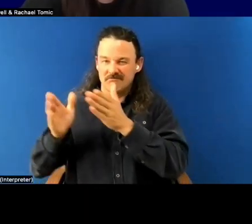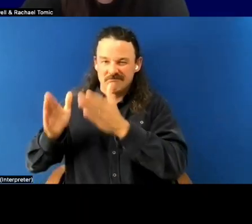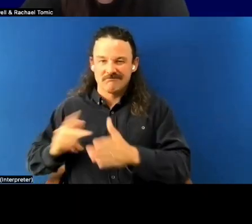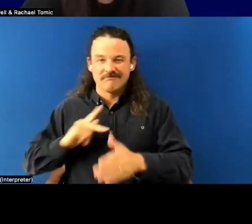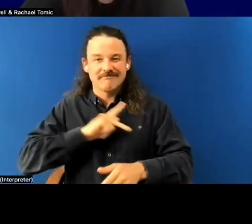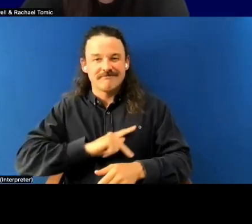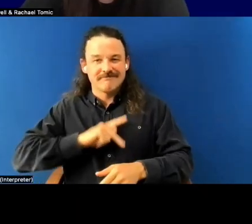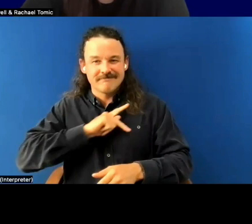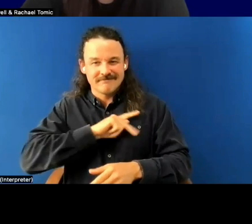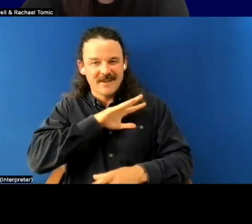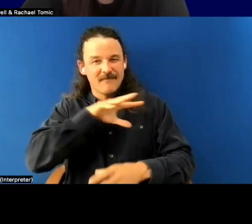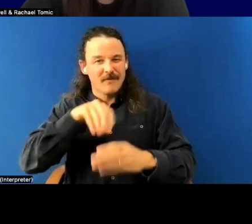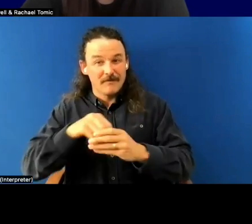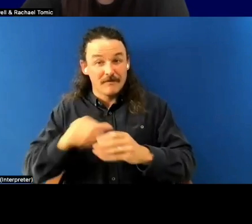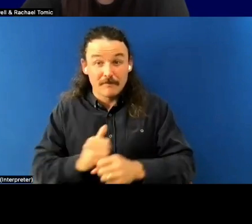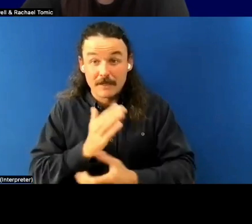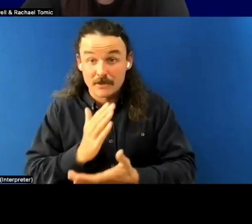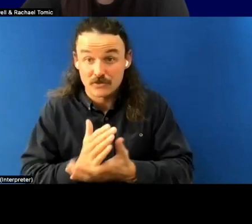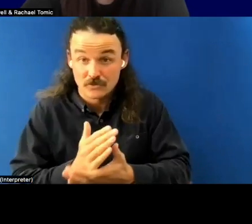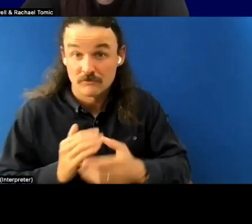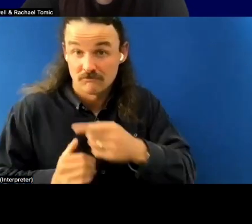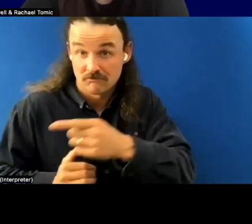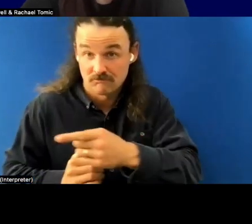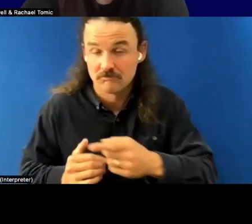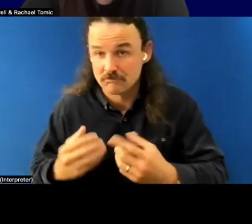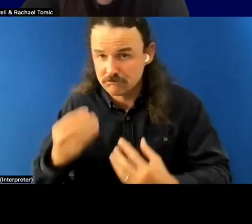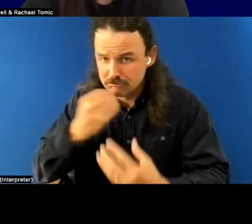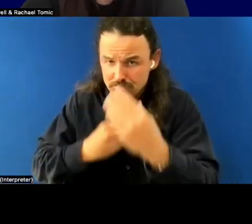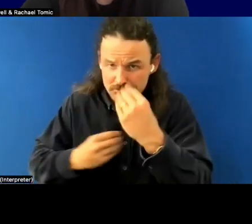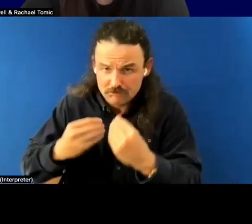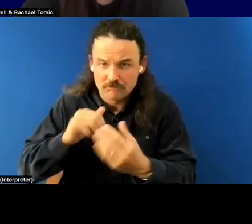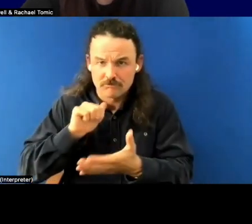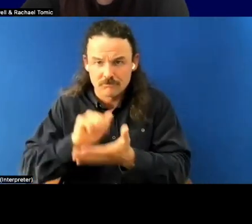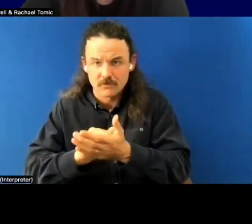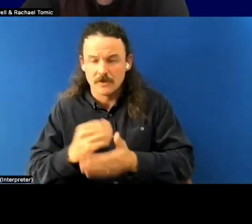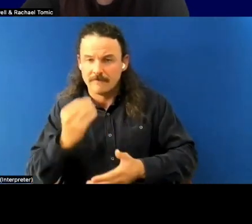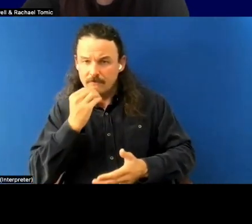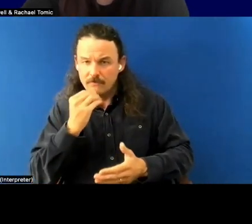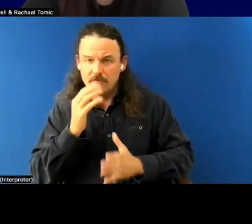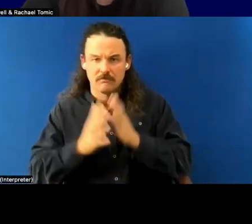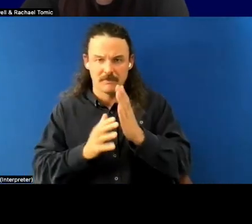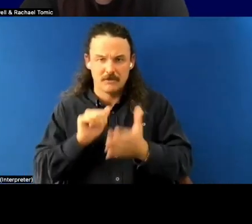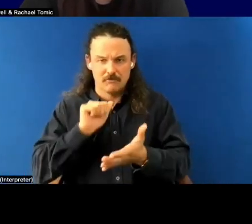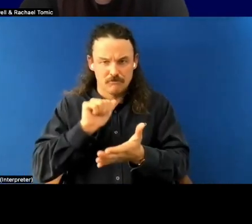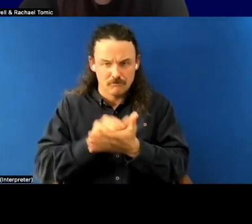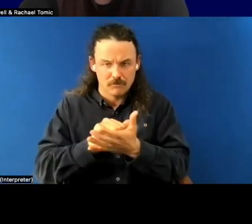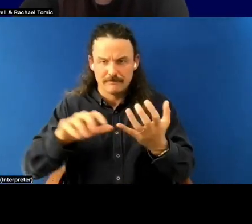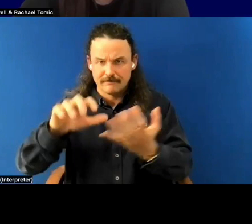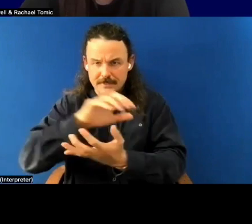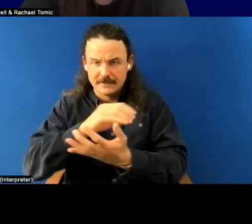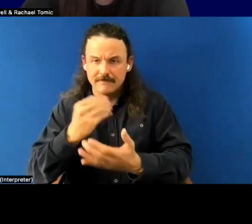that she needs for a kid of her age. Hannah's speech pathologist reviewed her